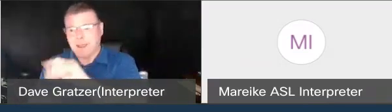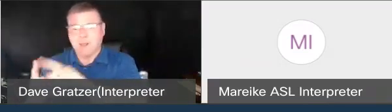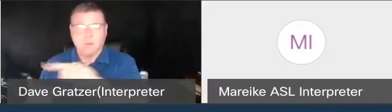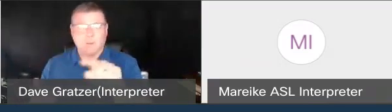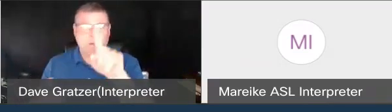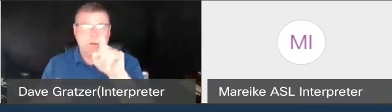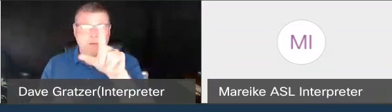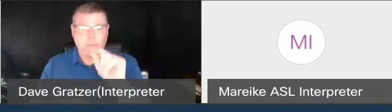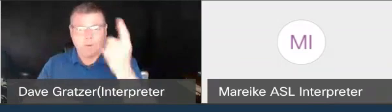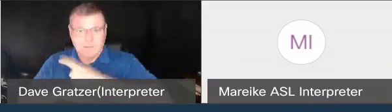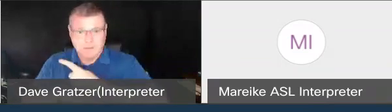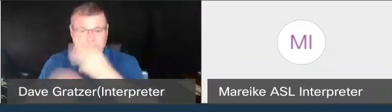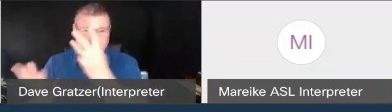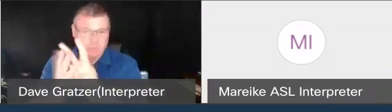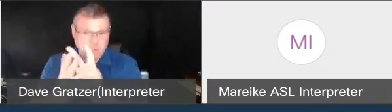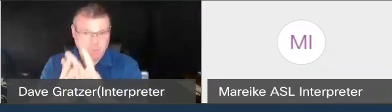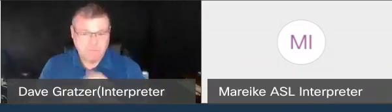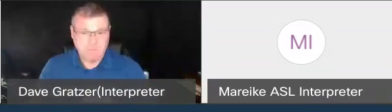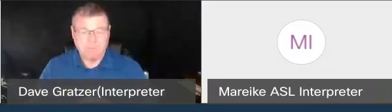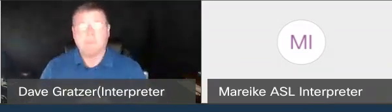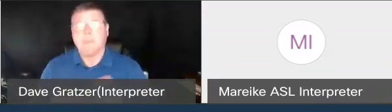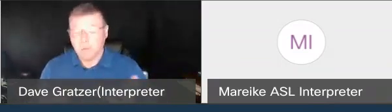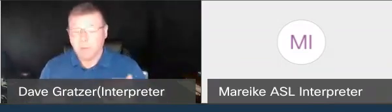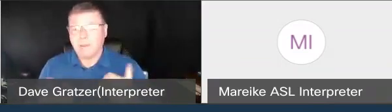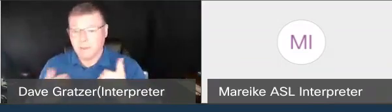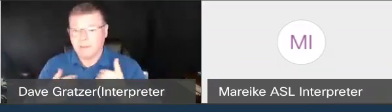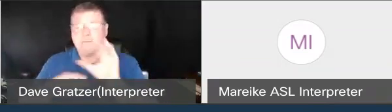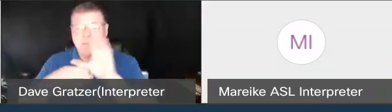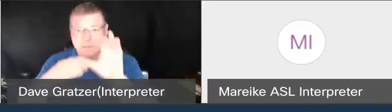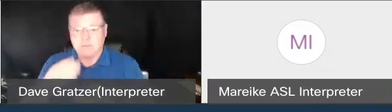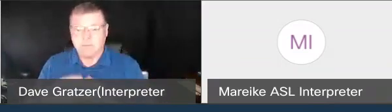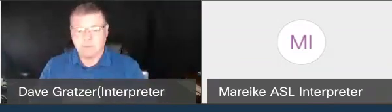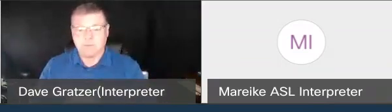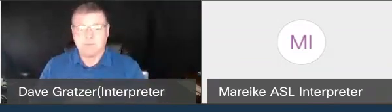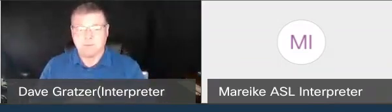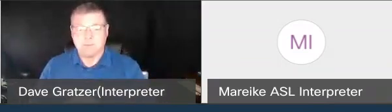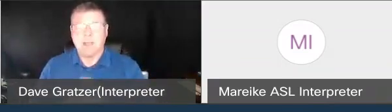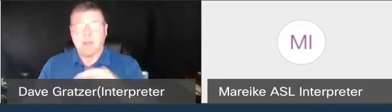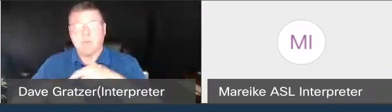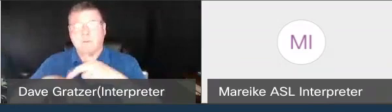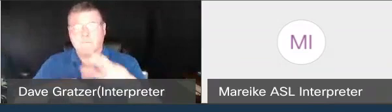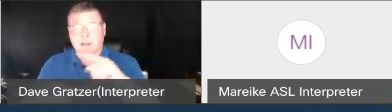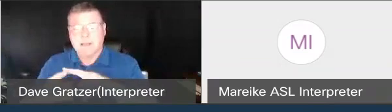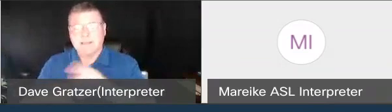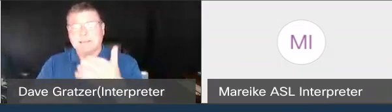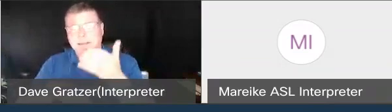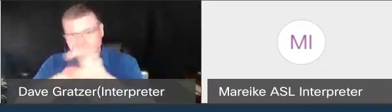So, um, so there is a consequence. Our program has been referred to as a course rehabilitation strategy.